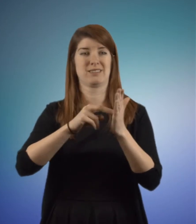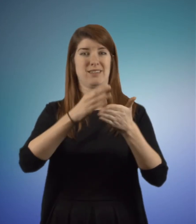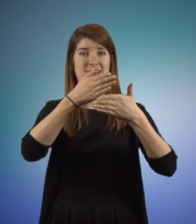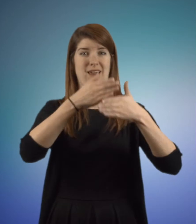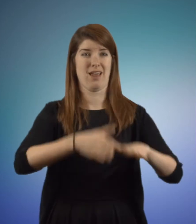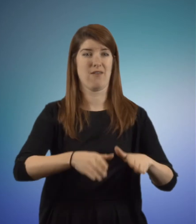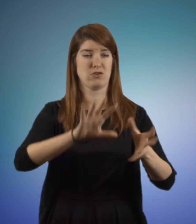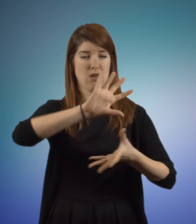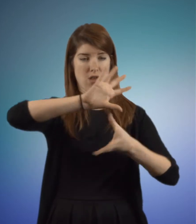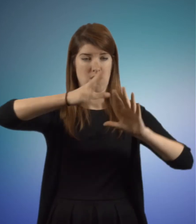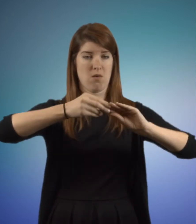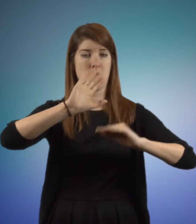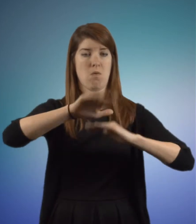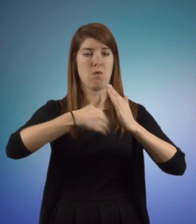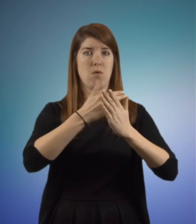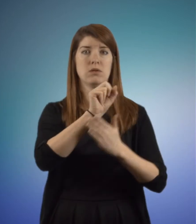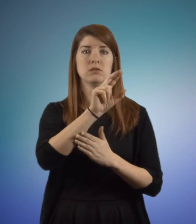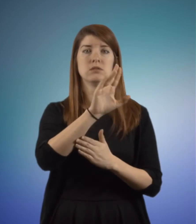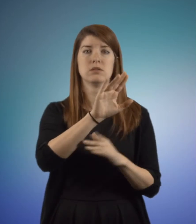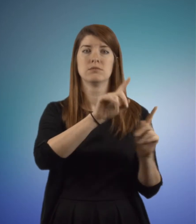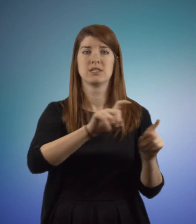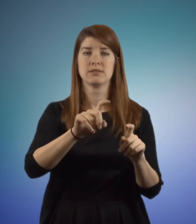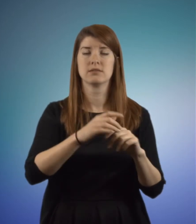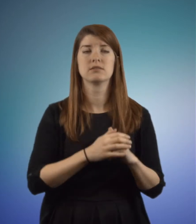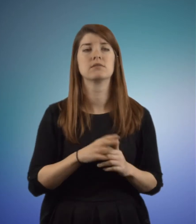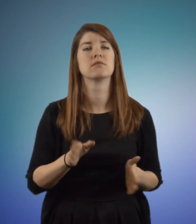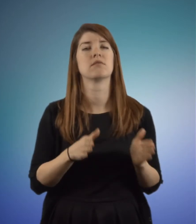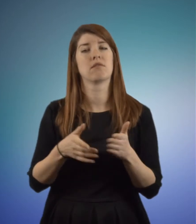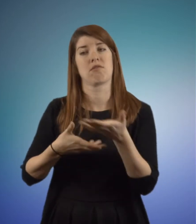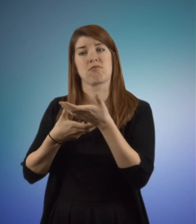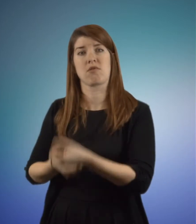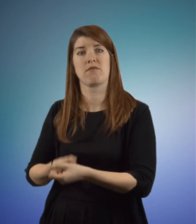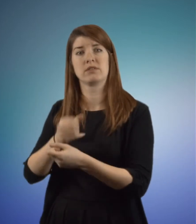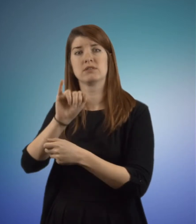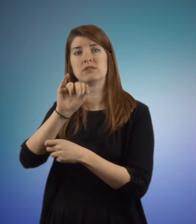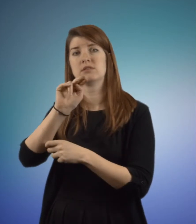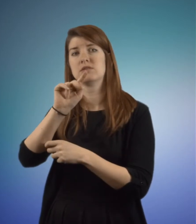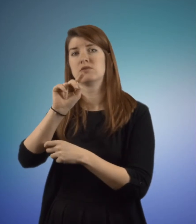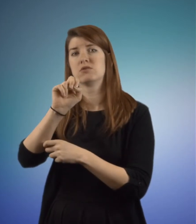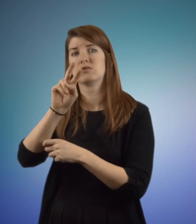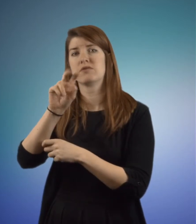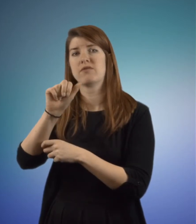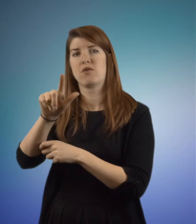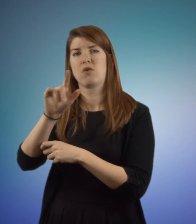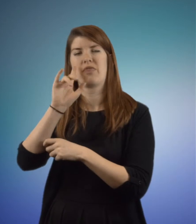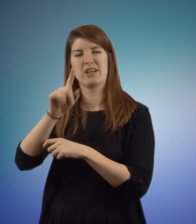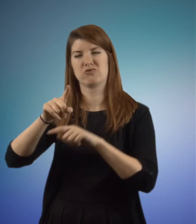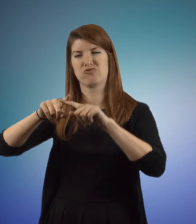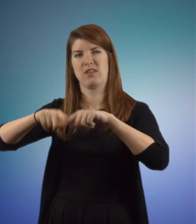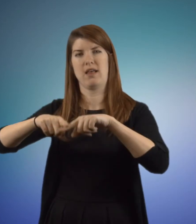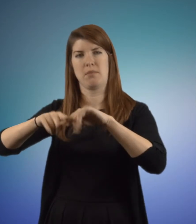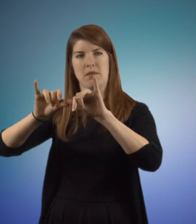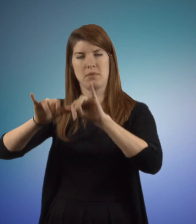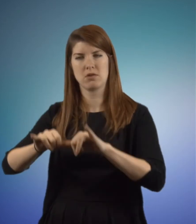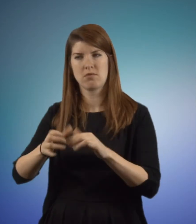And then the confidence interval is a reliability measure that conveys how precise this measurement is.